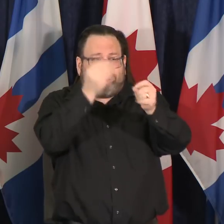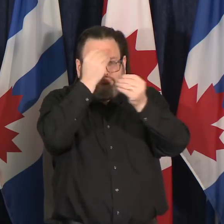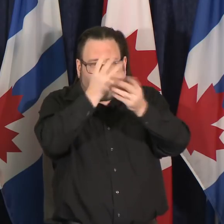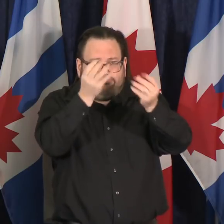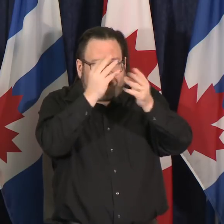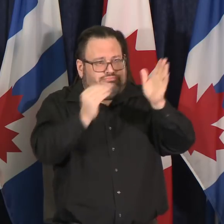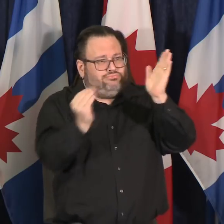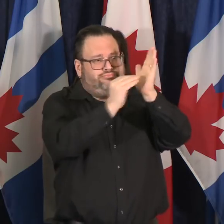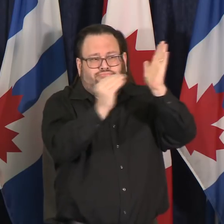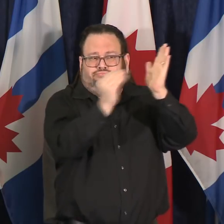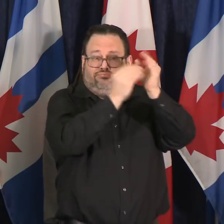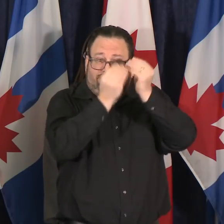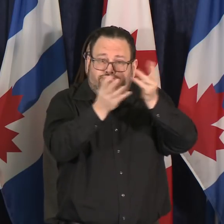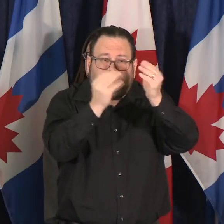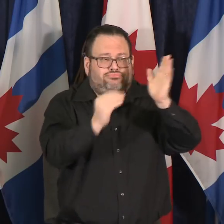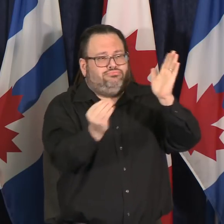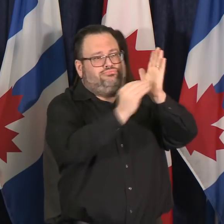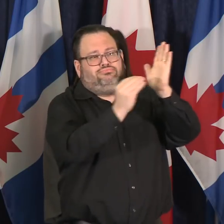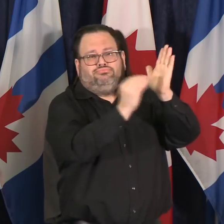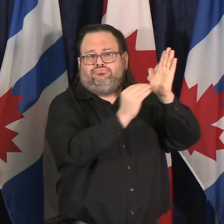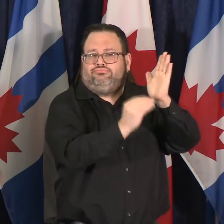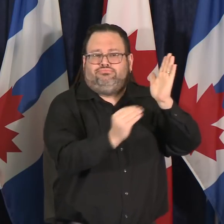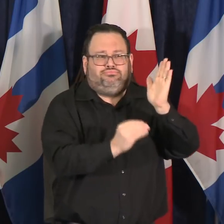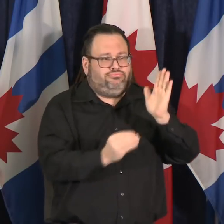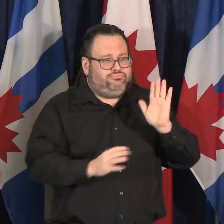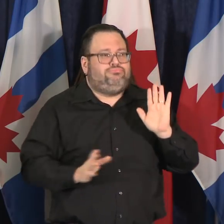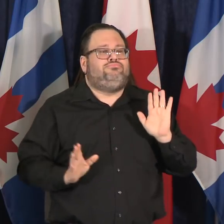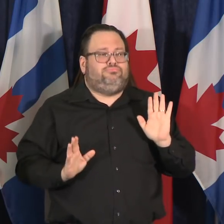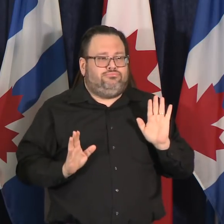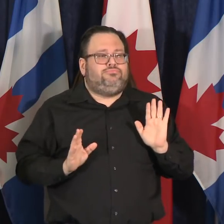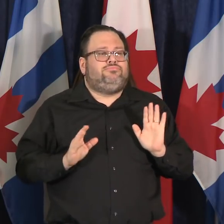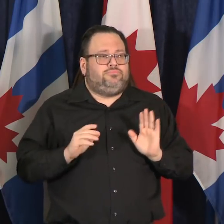city is keeping its workforce updated with the latest information about kovat